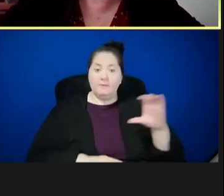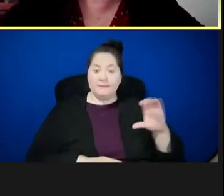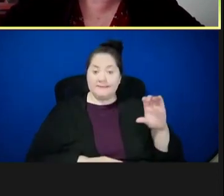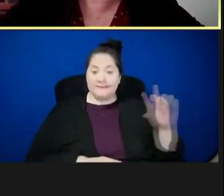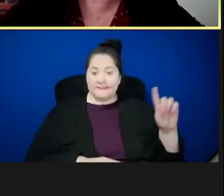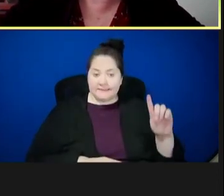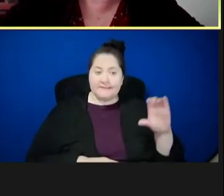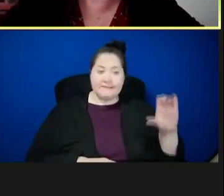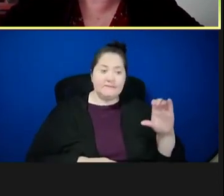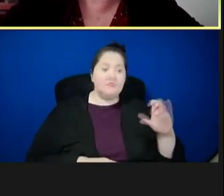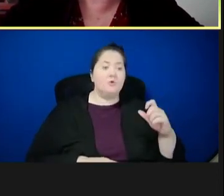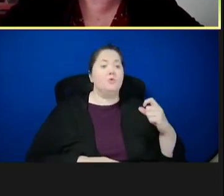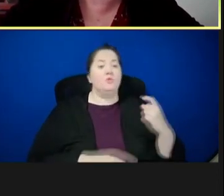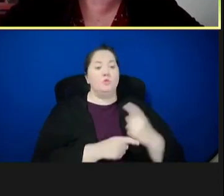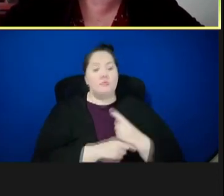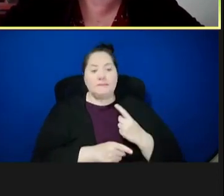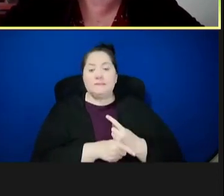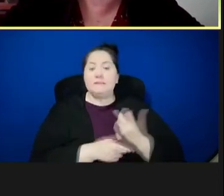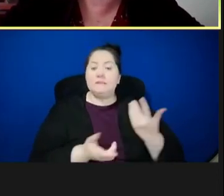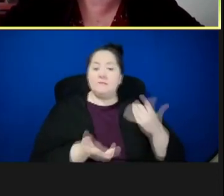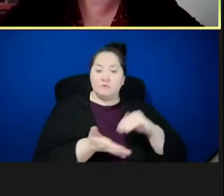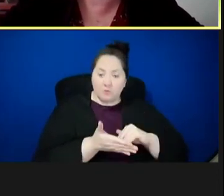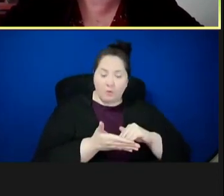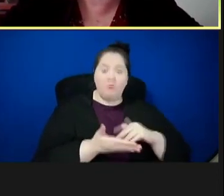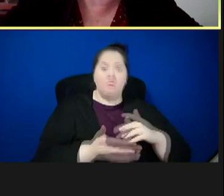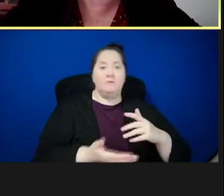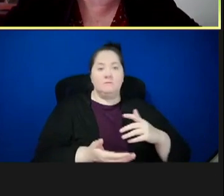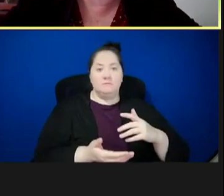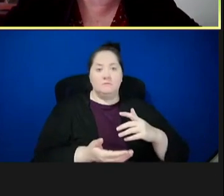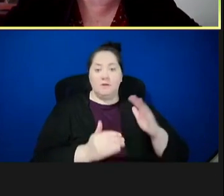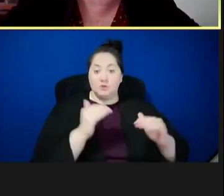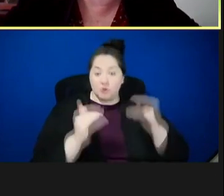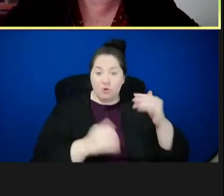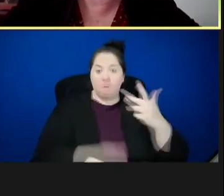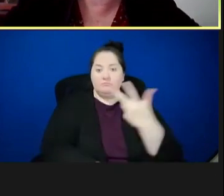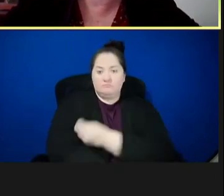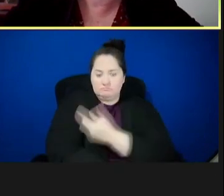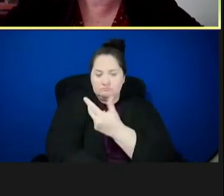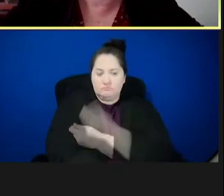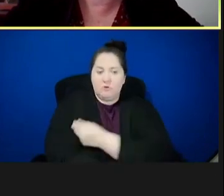adult immunizations a standard of care for post-acute and long-term care residents as